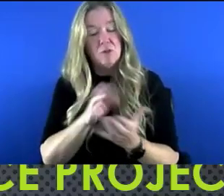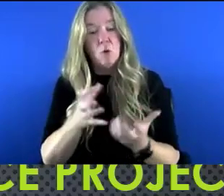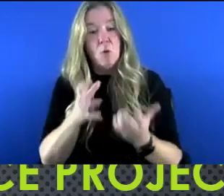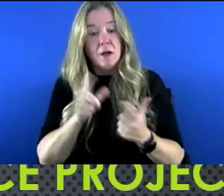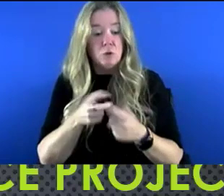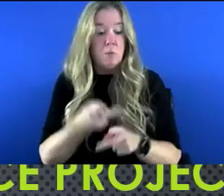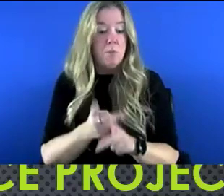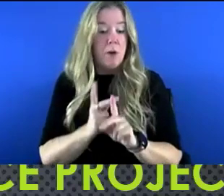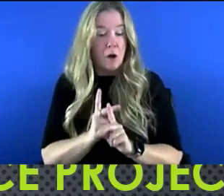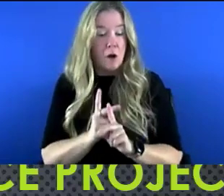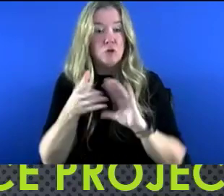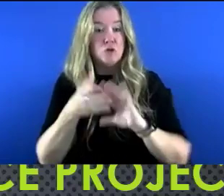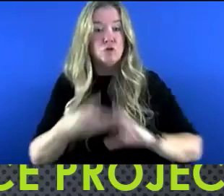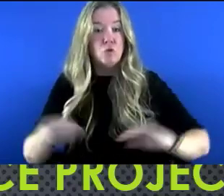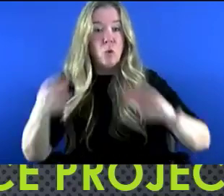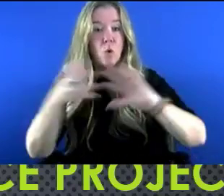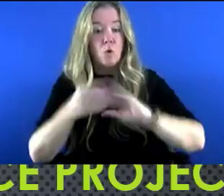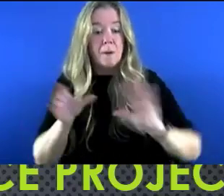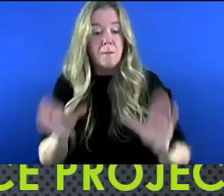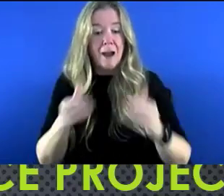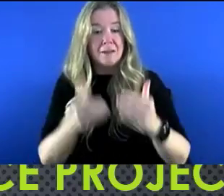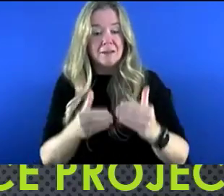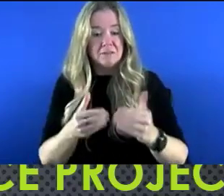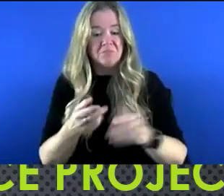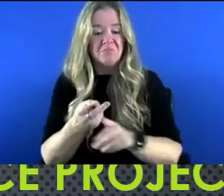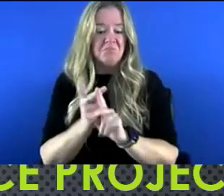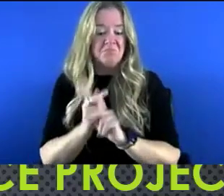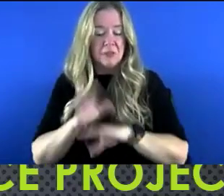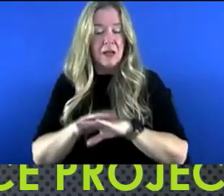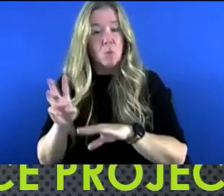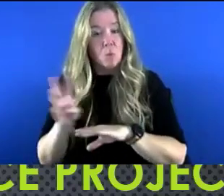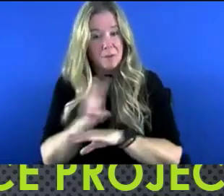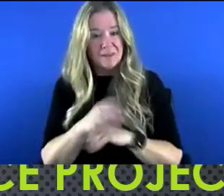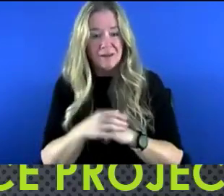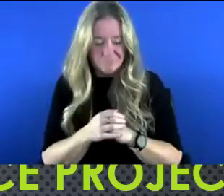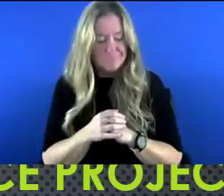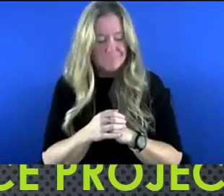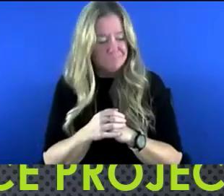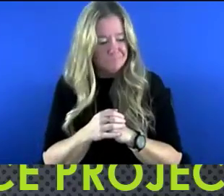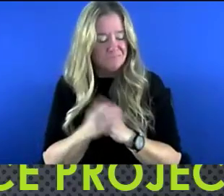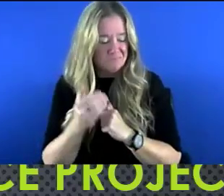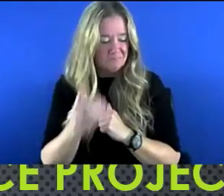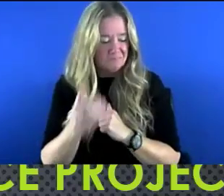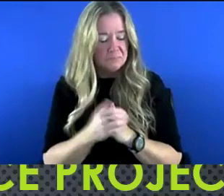a story box, you can do that on our website. If you-- lots of people go to Google